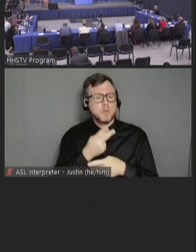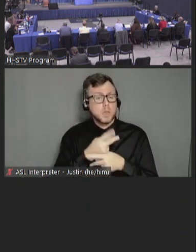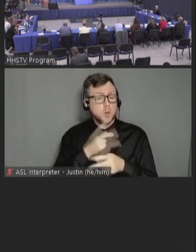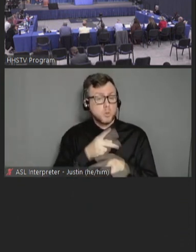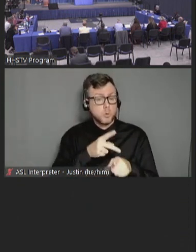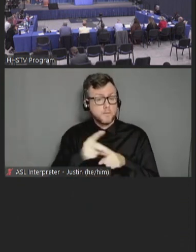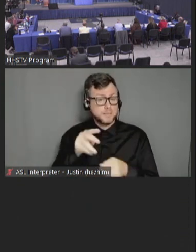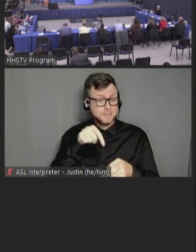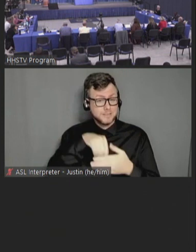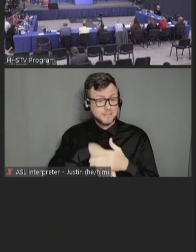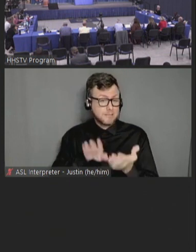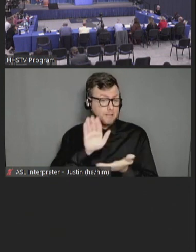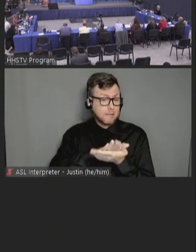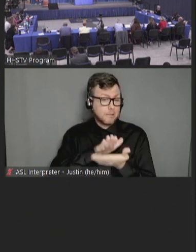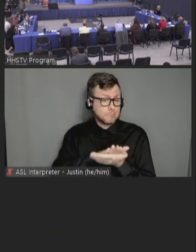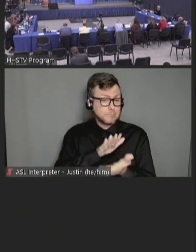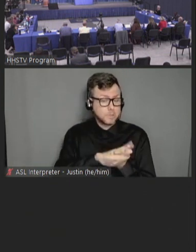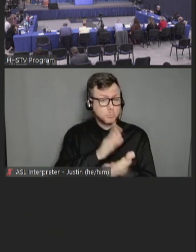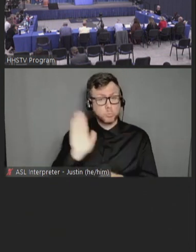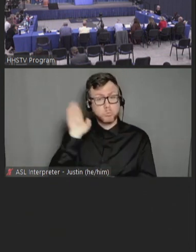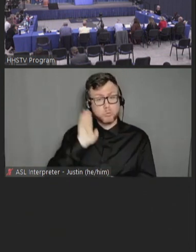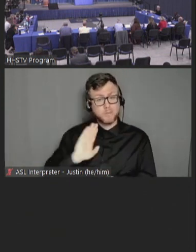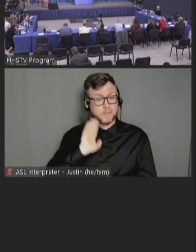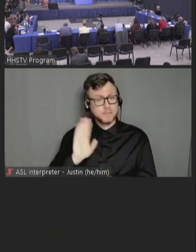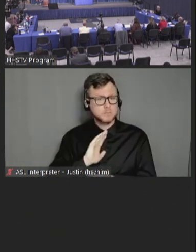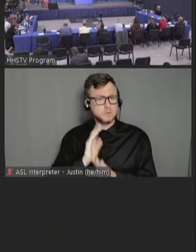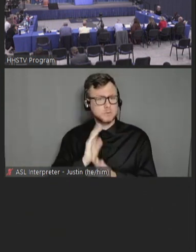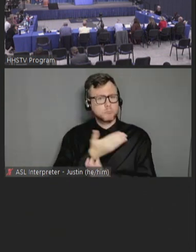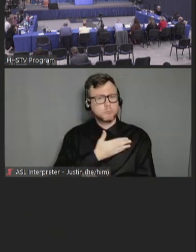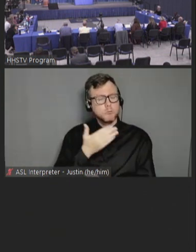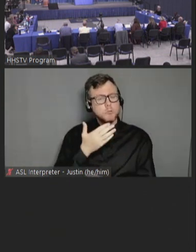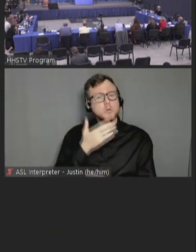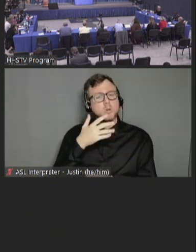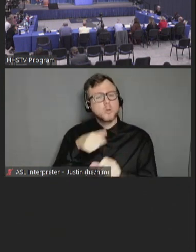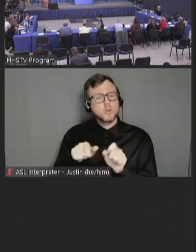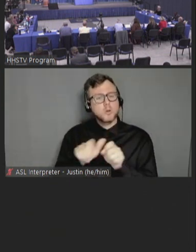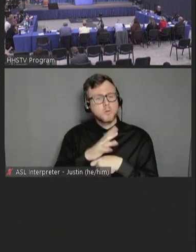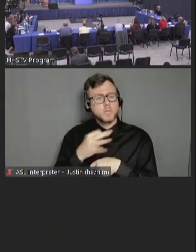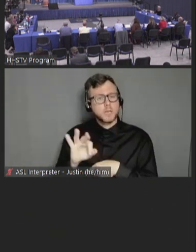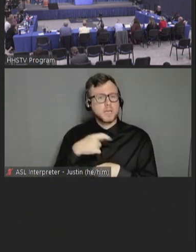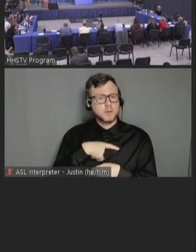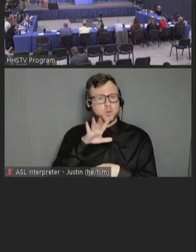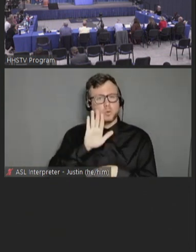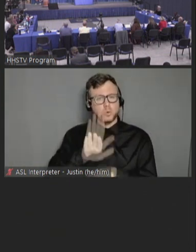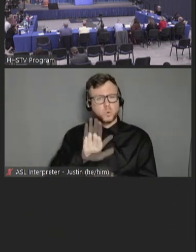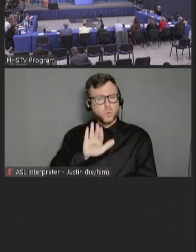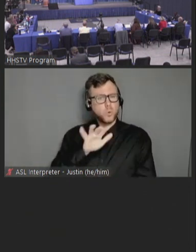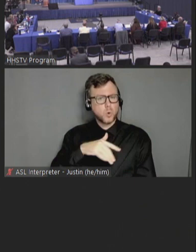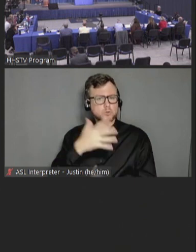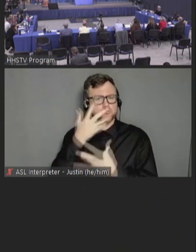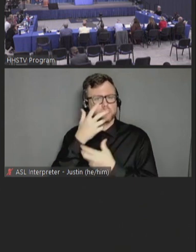academics who, previous to COVID-19, were your trusted messengers. They now hold many